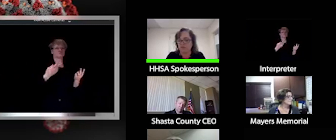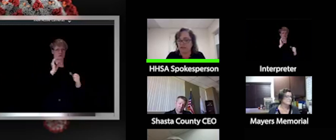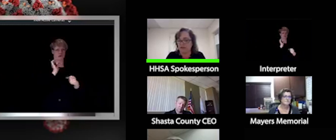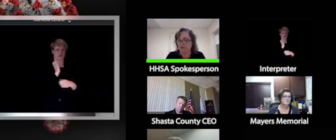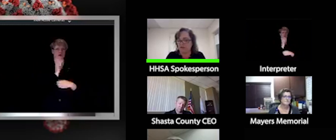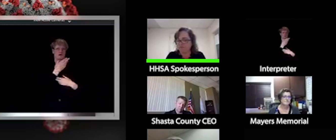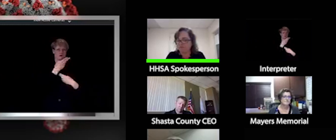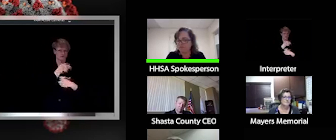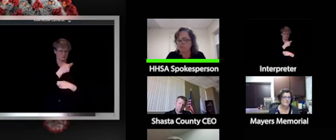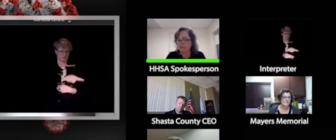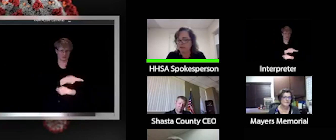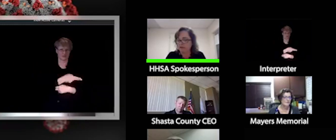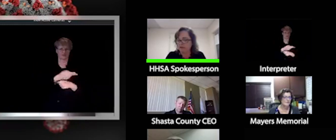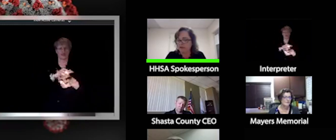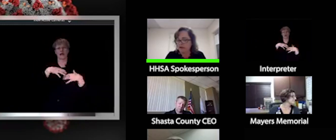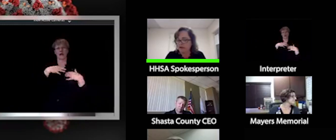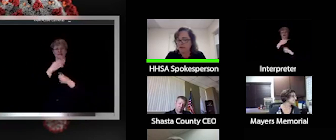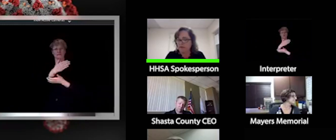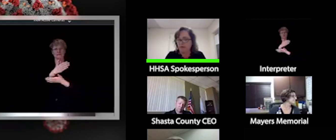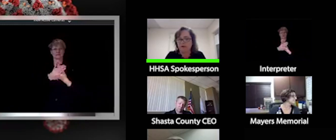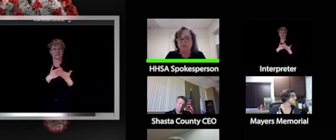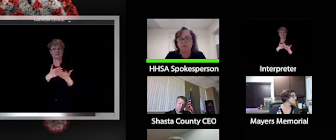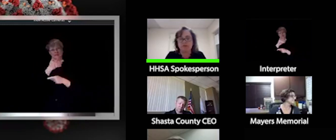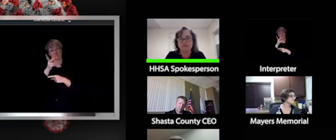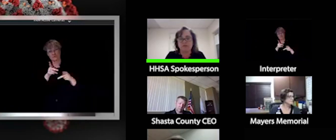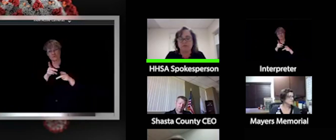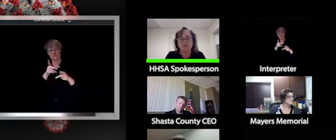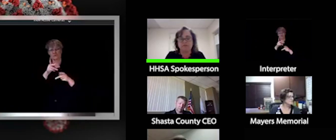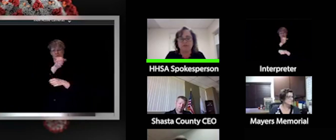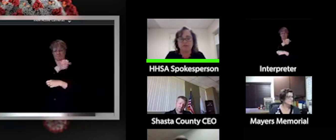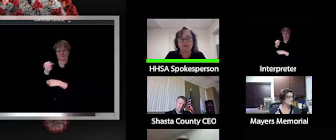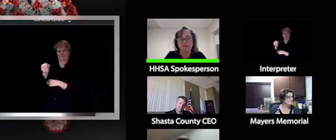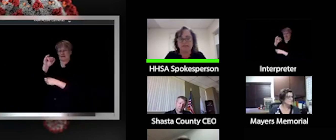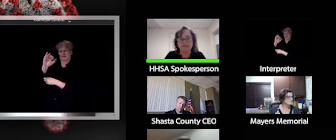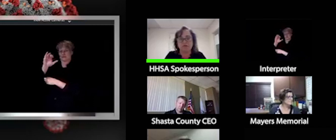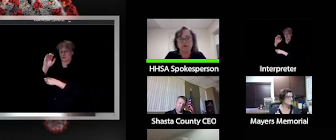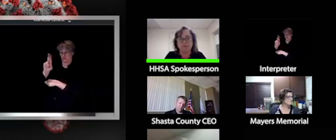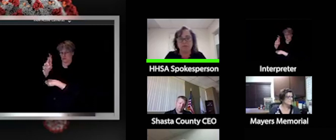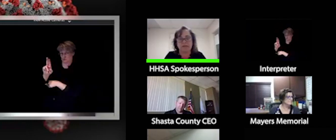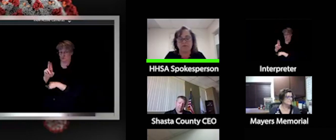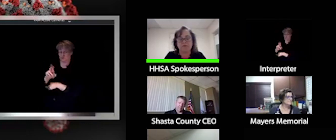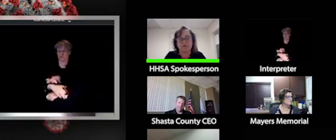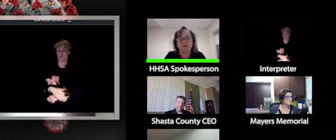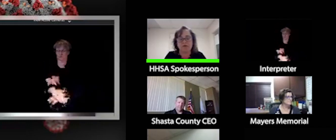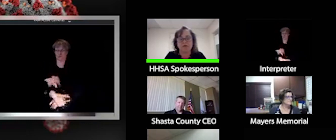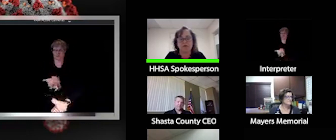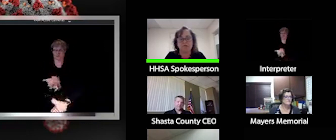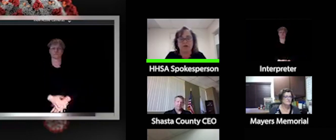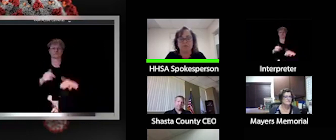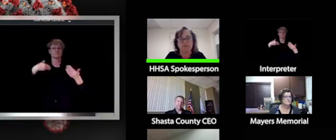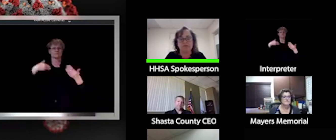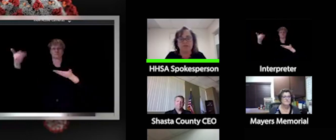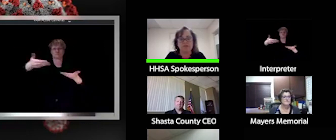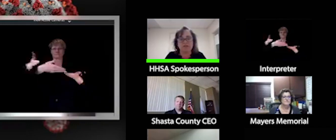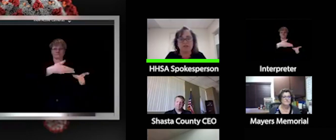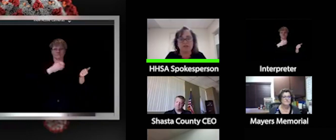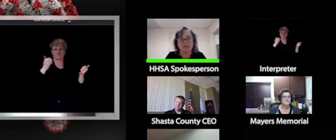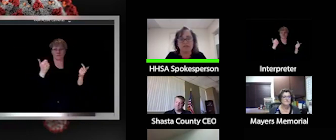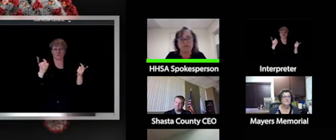units right now. I will do a round of introductions and then we’ll open it up for our presenters to share